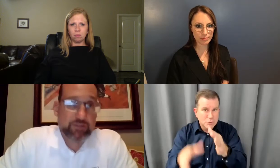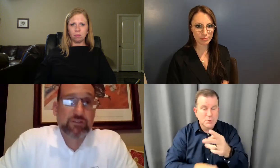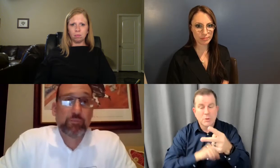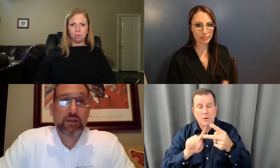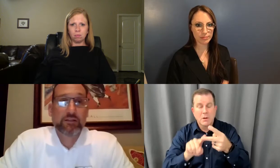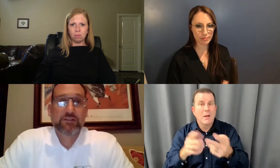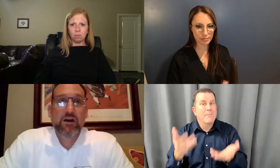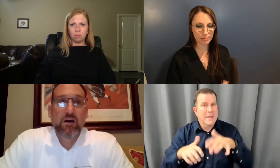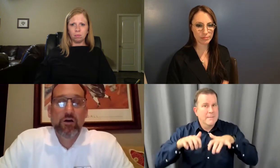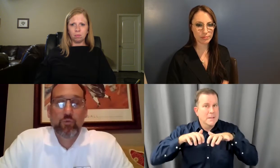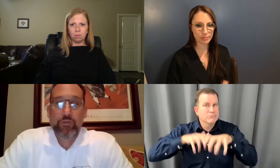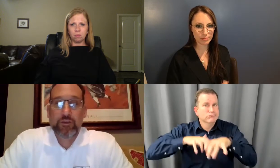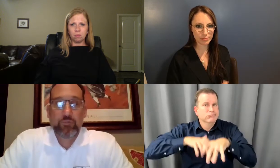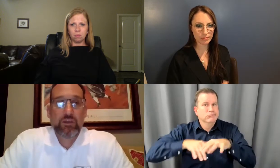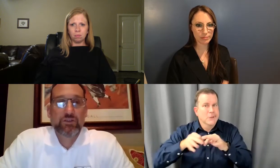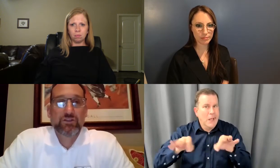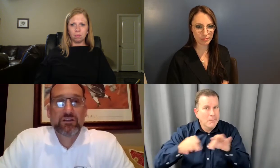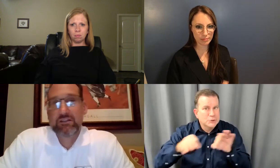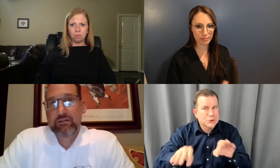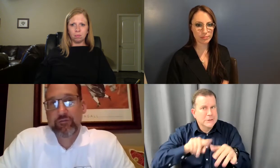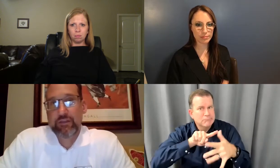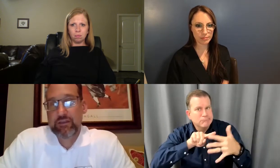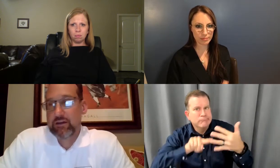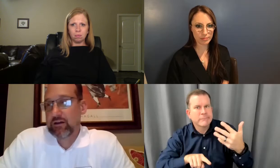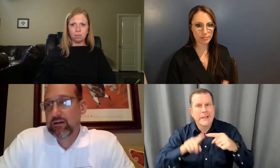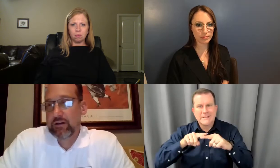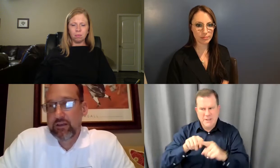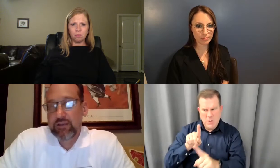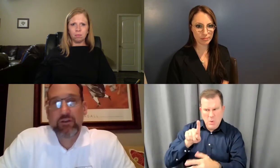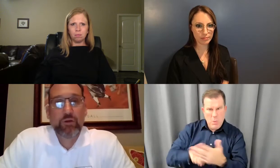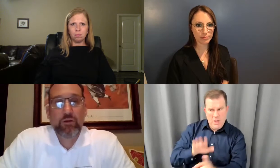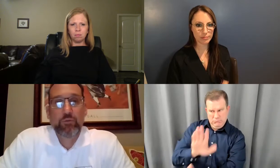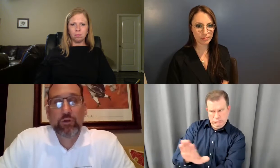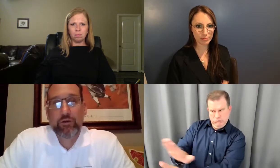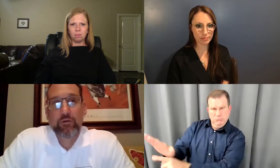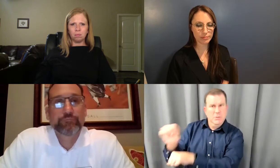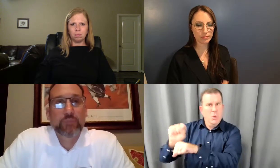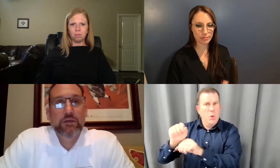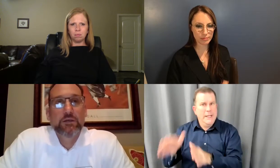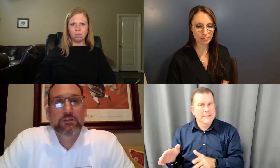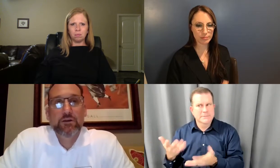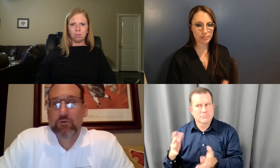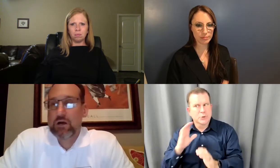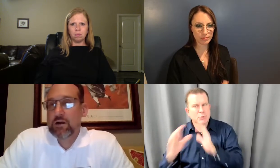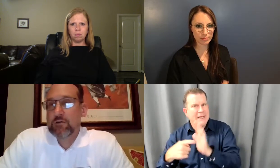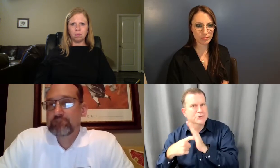It just depends on what the communication needs of the hearing impaired employee. So yeah.